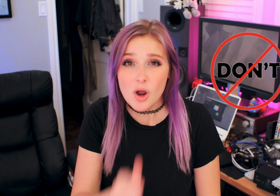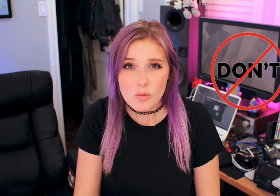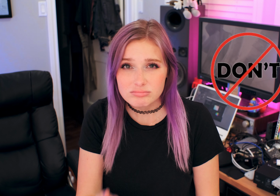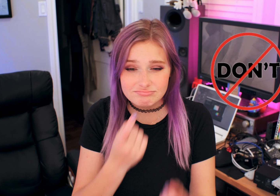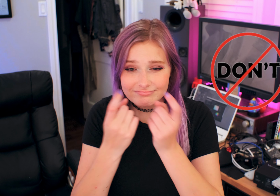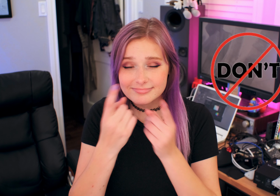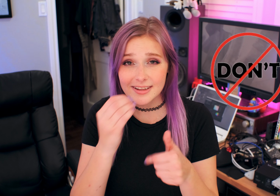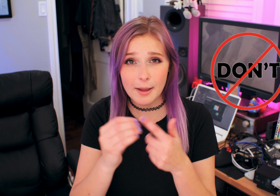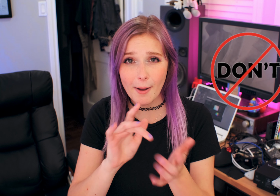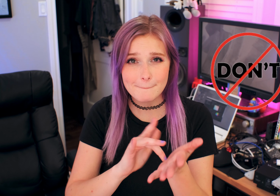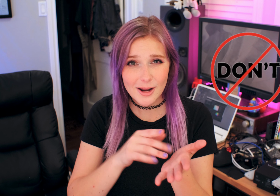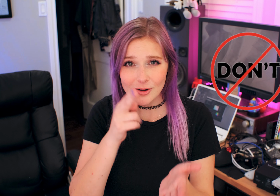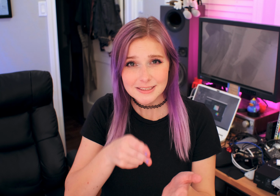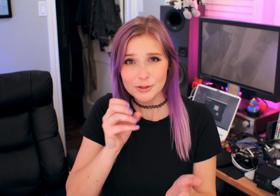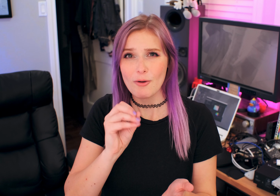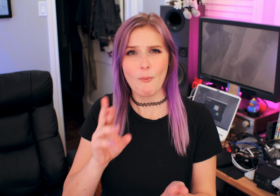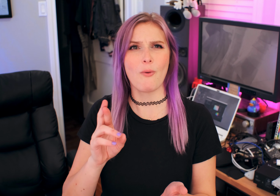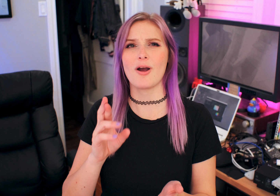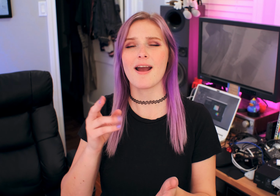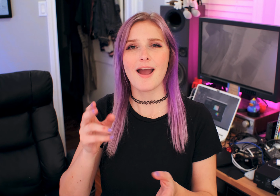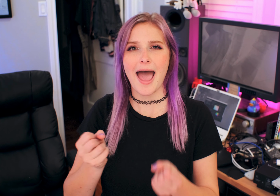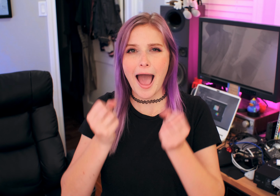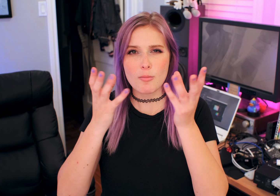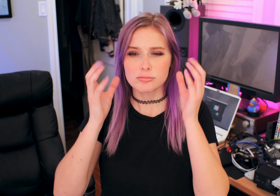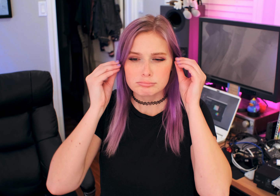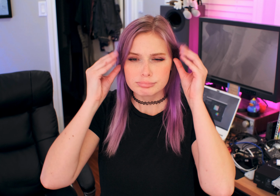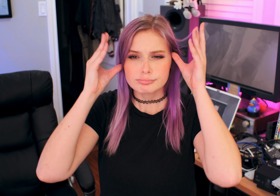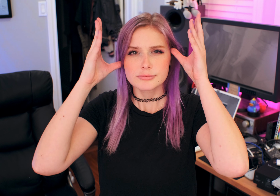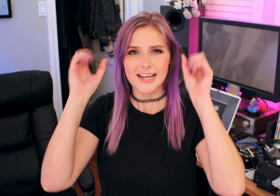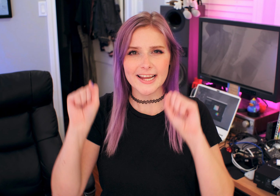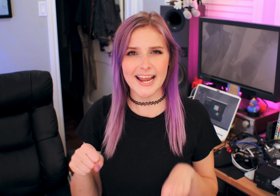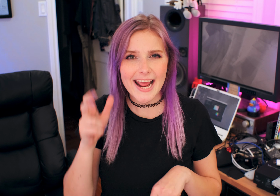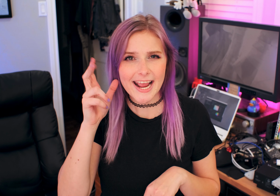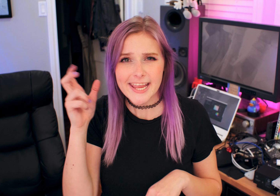Ask our medical history and how much/what we can hear